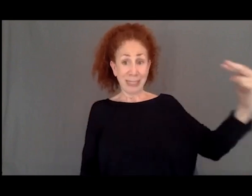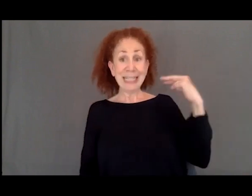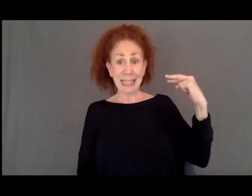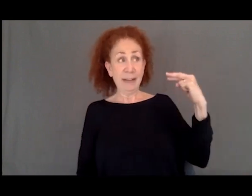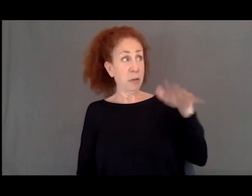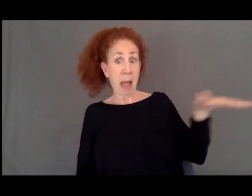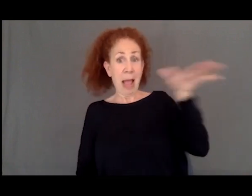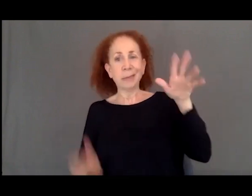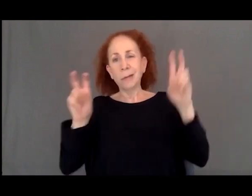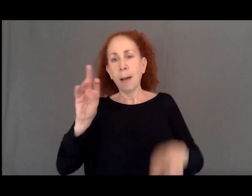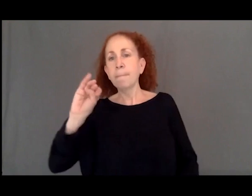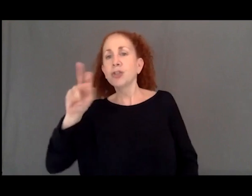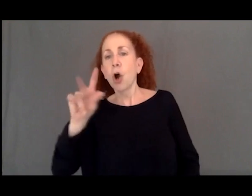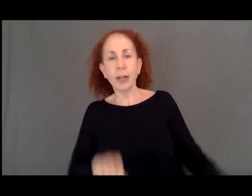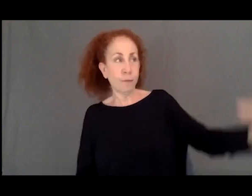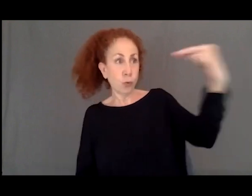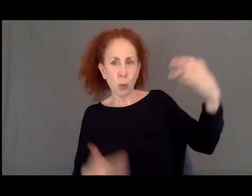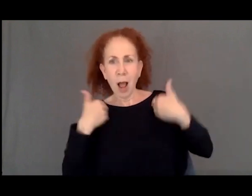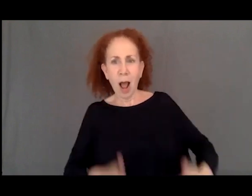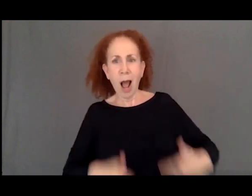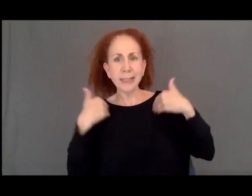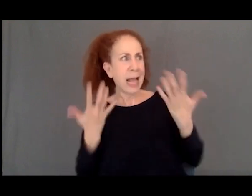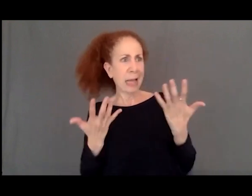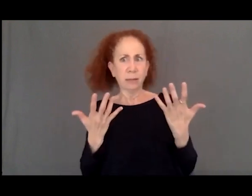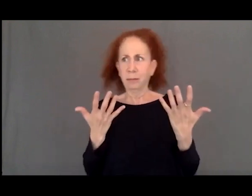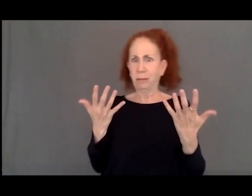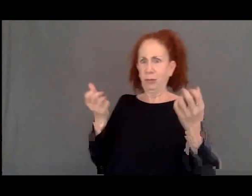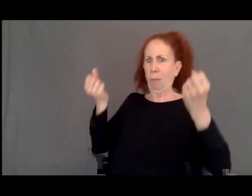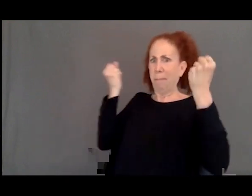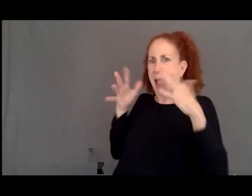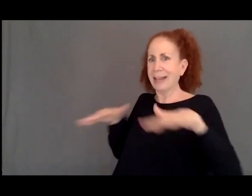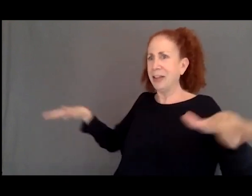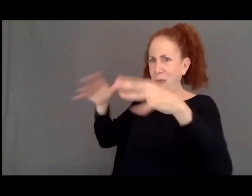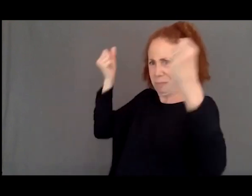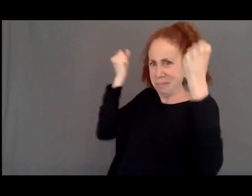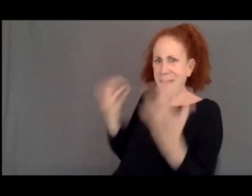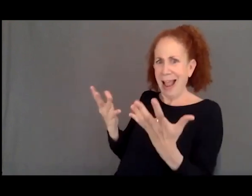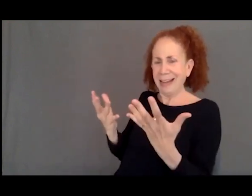by the so-called majority as being multitudinous, that there's too many of you out there.